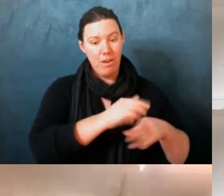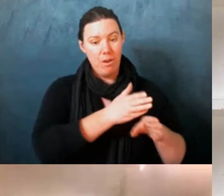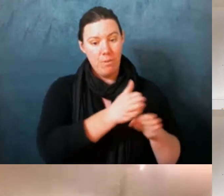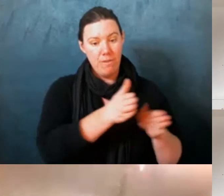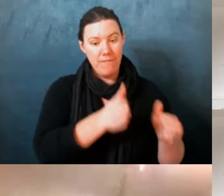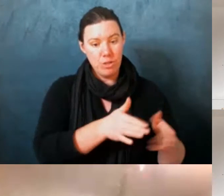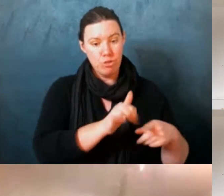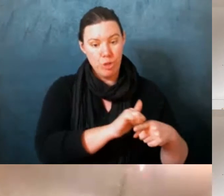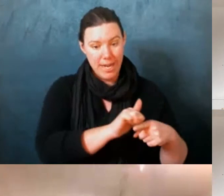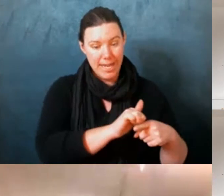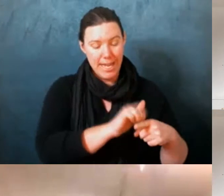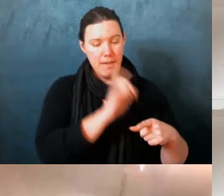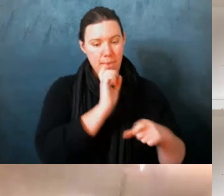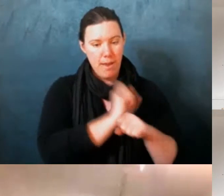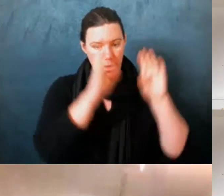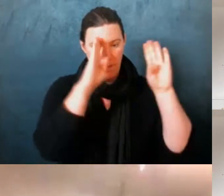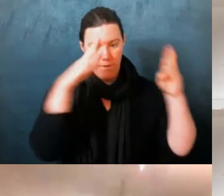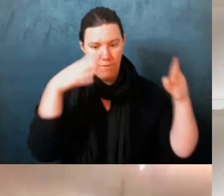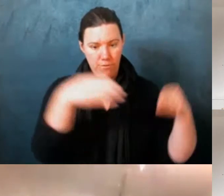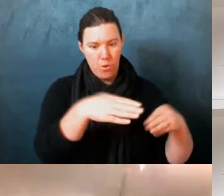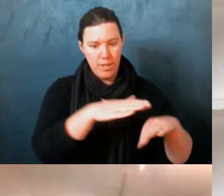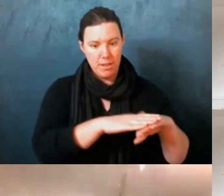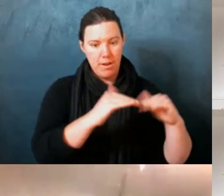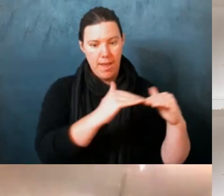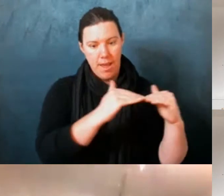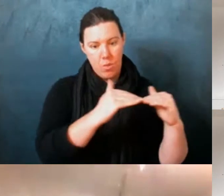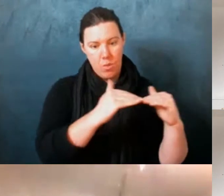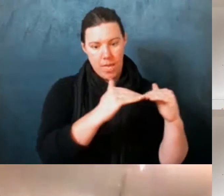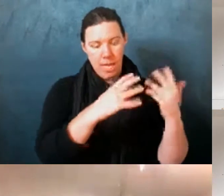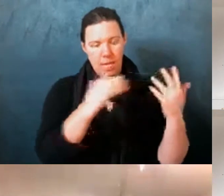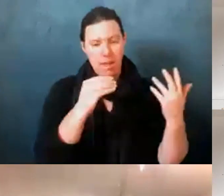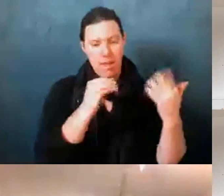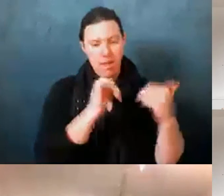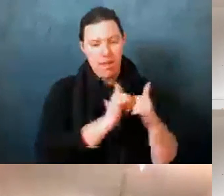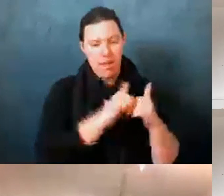focuses on equity and ways that we can increase the equity